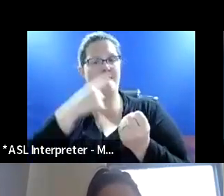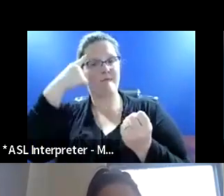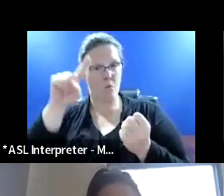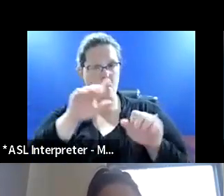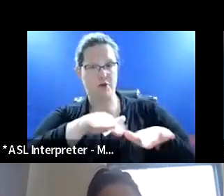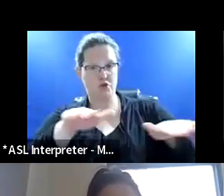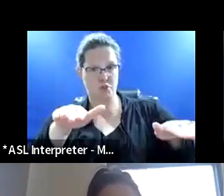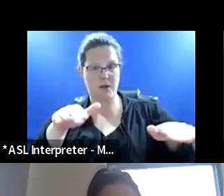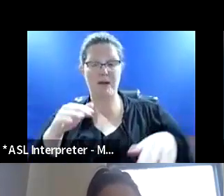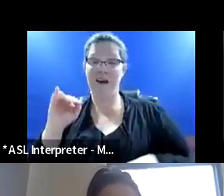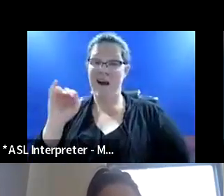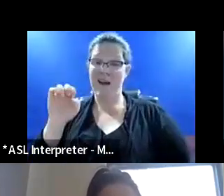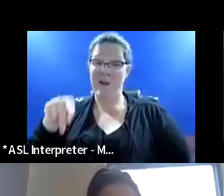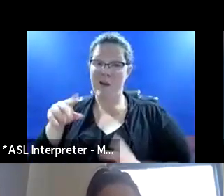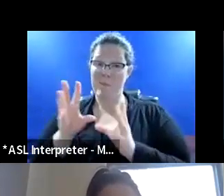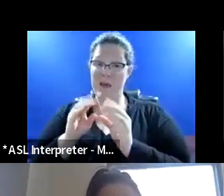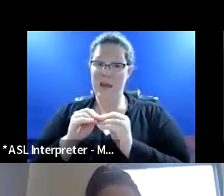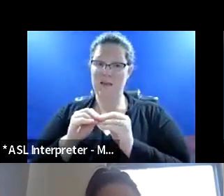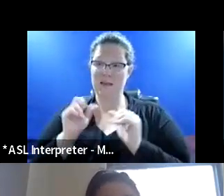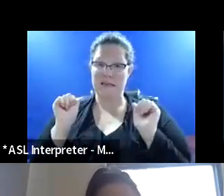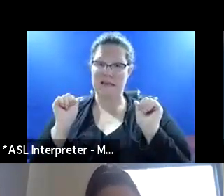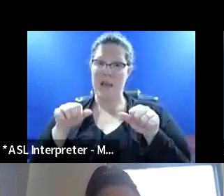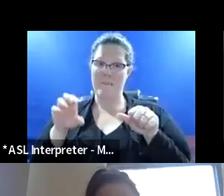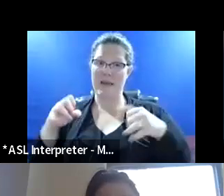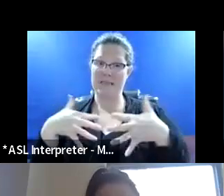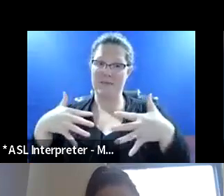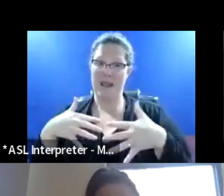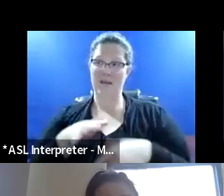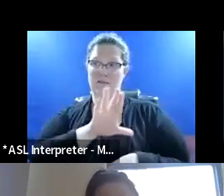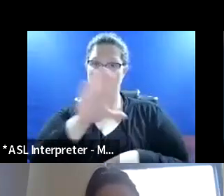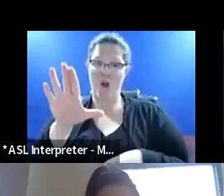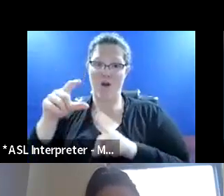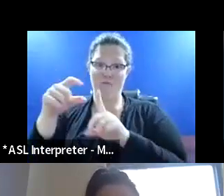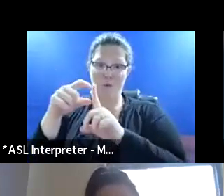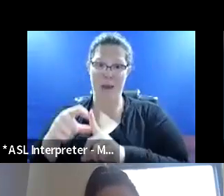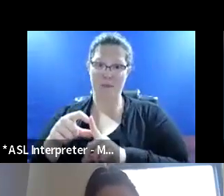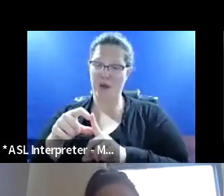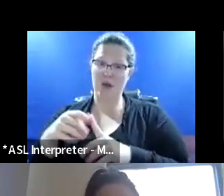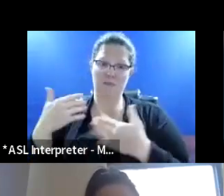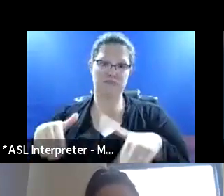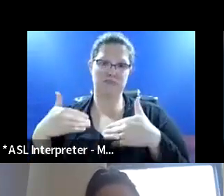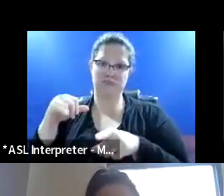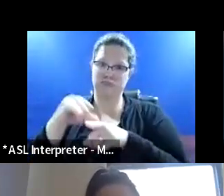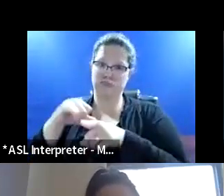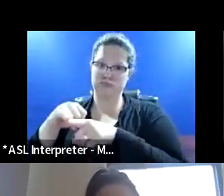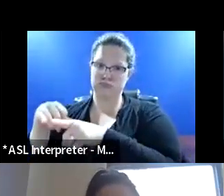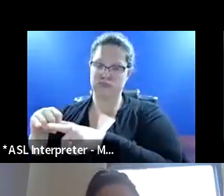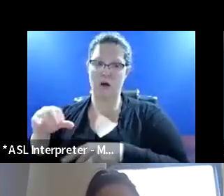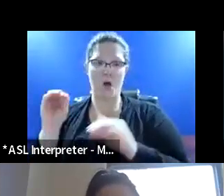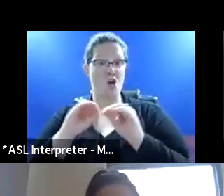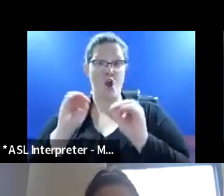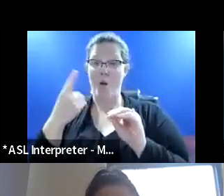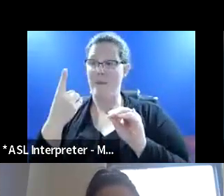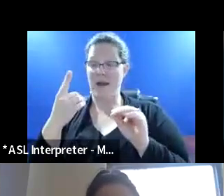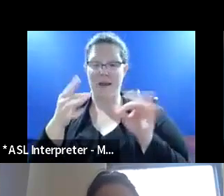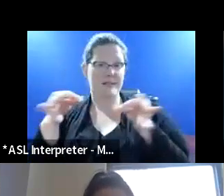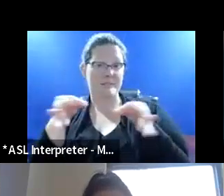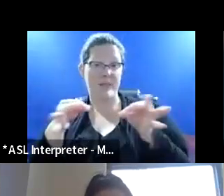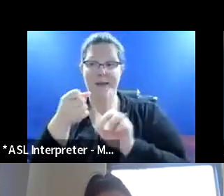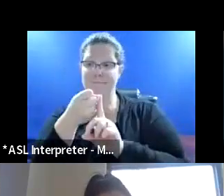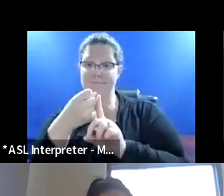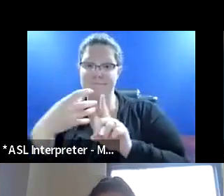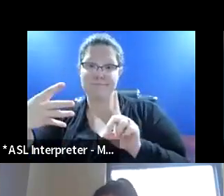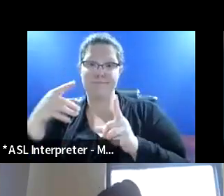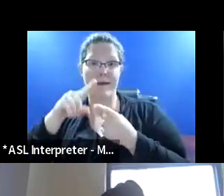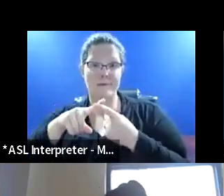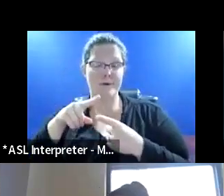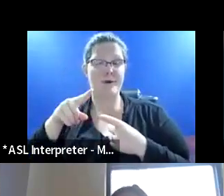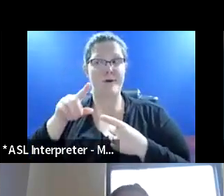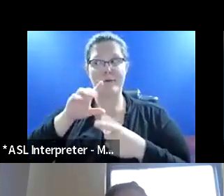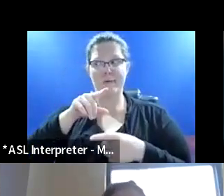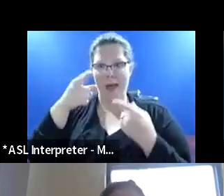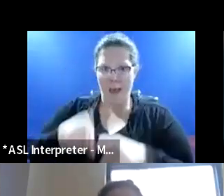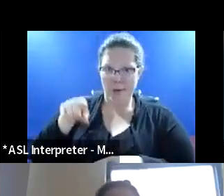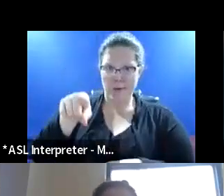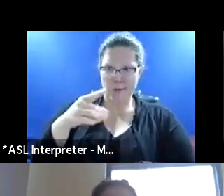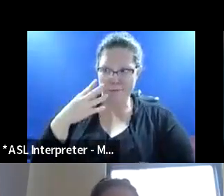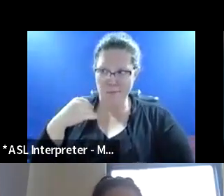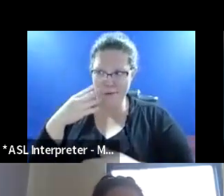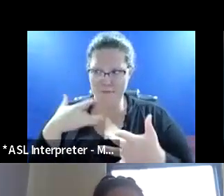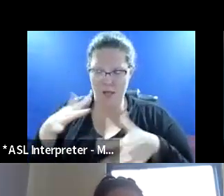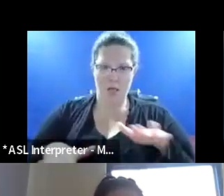I THINK IT WAS CASSIDY WHO TALKED ABOUT SERVICES. THAT IS AN IMPORTANT TOUCH POINT TO PREVENT ADULTS FROM EVENTUAL INCARCERATION IF WE CAN RECOGNIZE SOME OF THE NON OBVIOUS BARRIERS TO YOUTH WITH DISABILITIES THAT CAN LEAD TO CRIMINAL JUSTICE INVOLVEMENT AND HELPING THEIR PARENTS OR FAMILY MEMBERS BE ADVOCATES